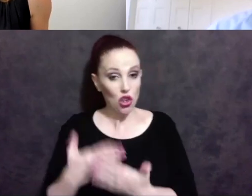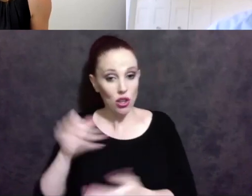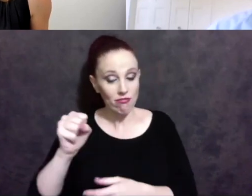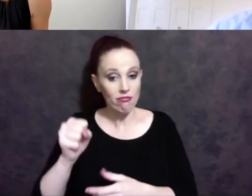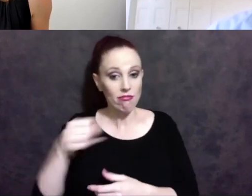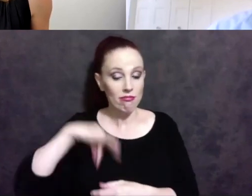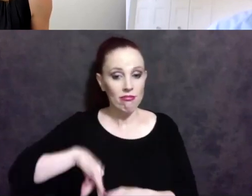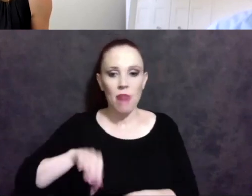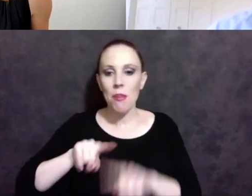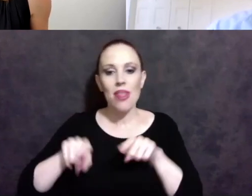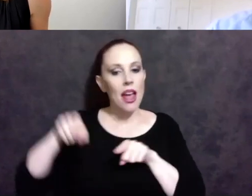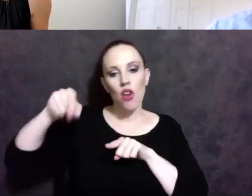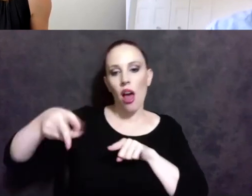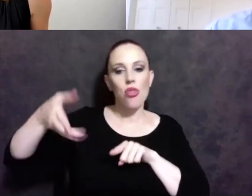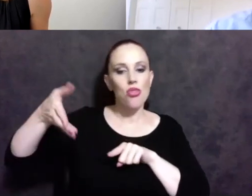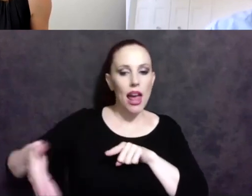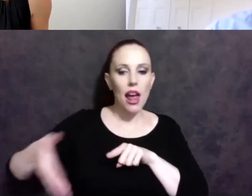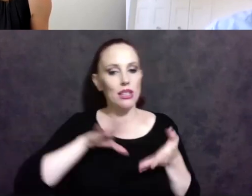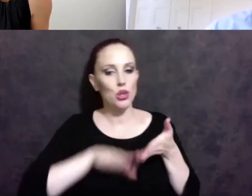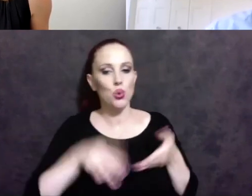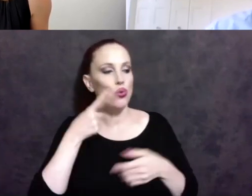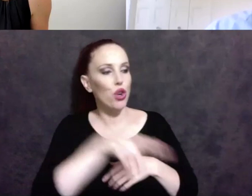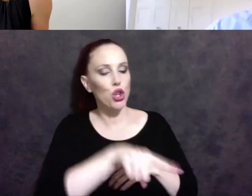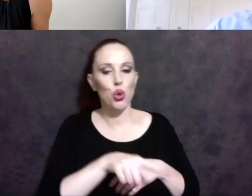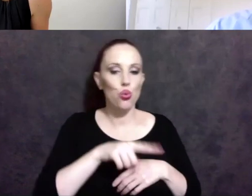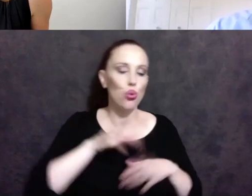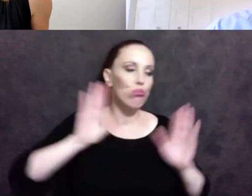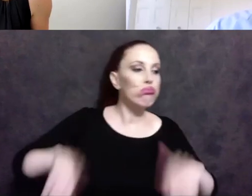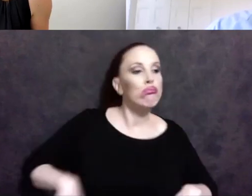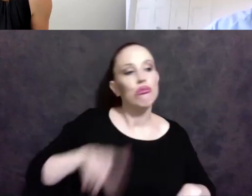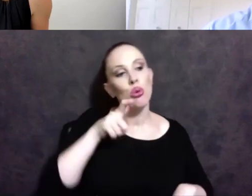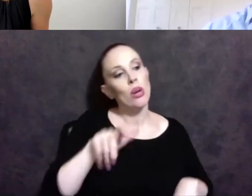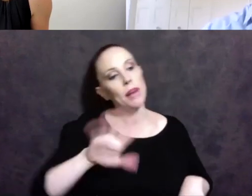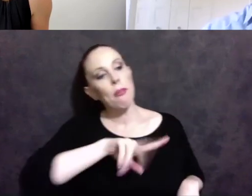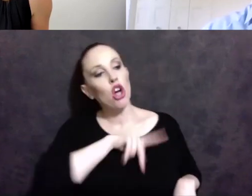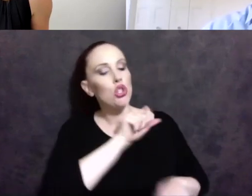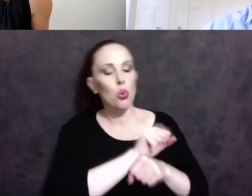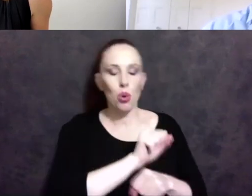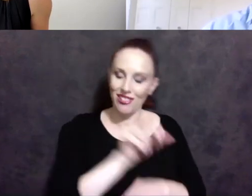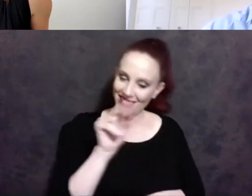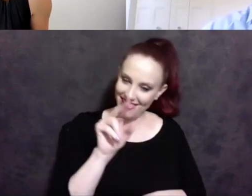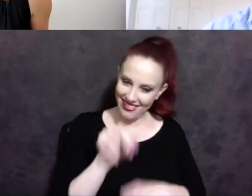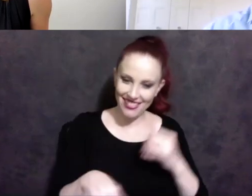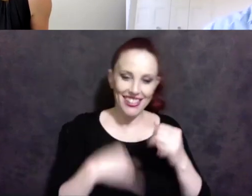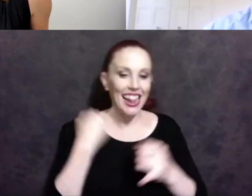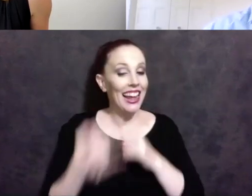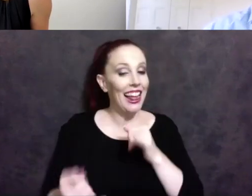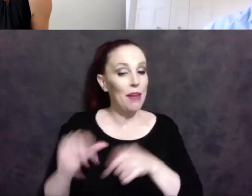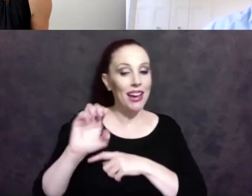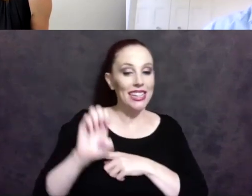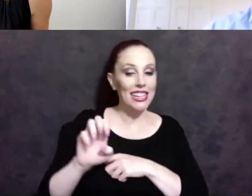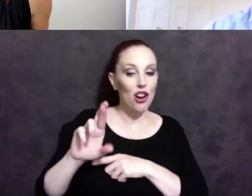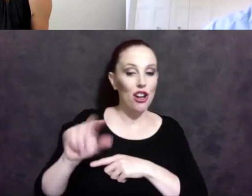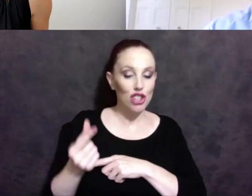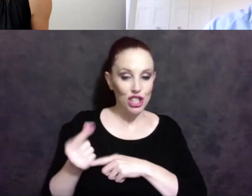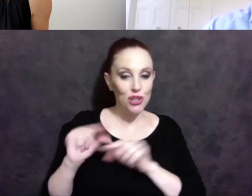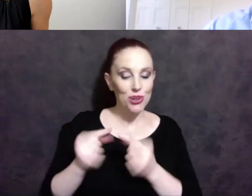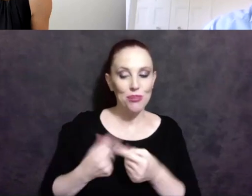not there as an excuse for you to not do the work. And one comment, you have to be mindful